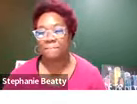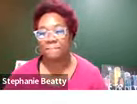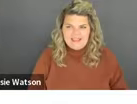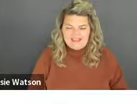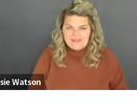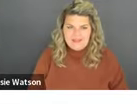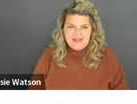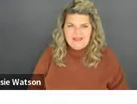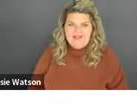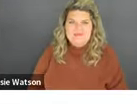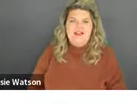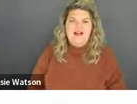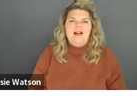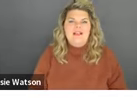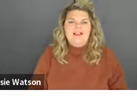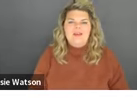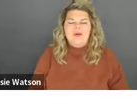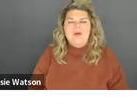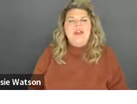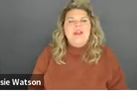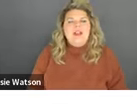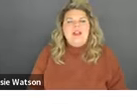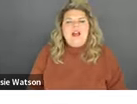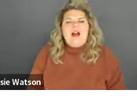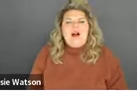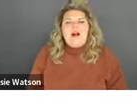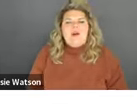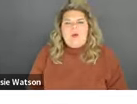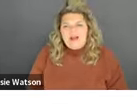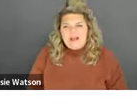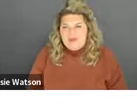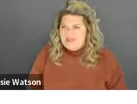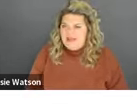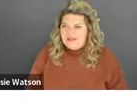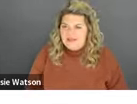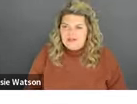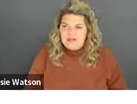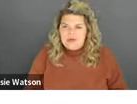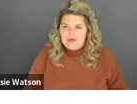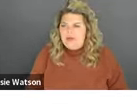This is Casie speaking. Yeah, so why do you need an ASL interpreter,